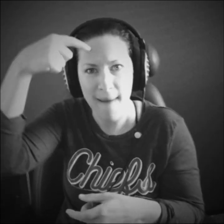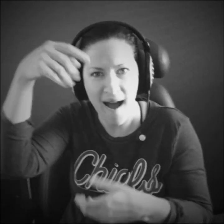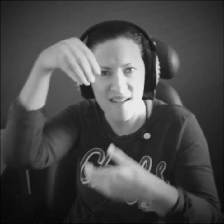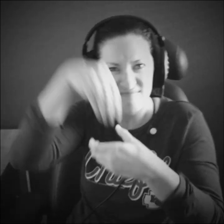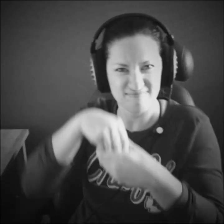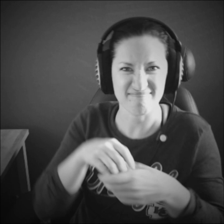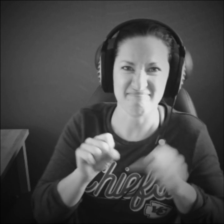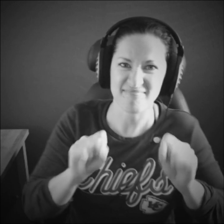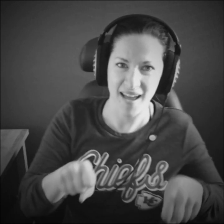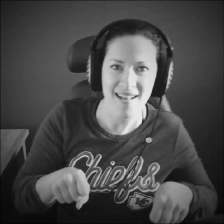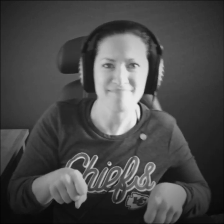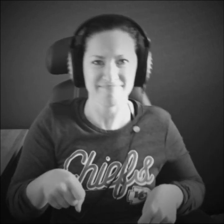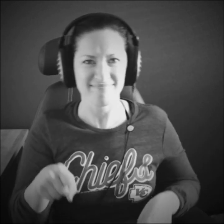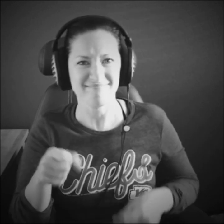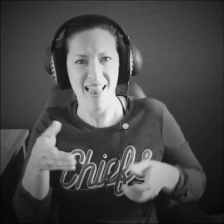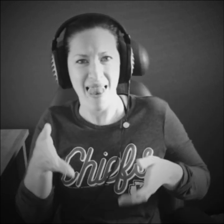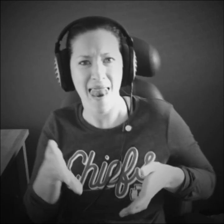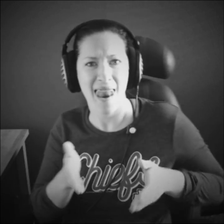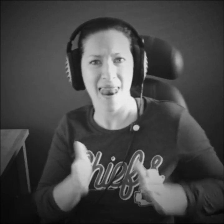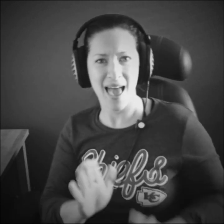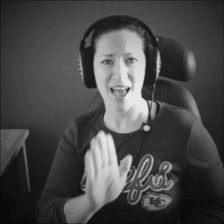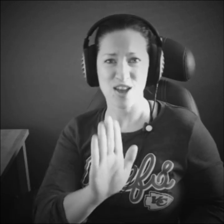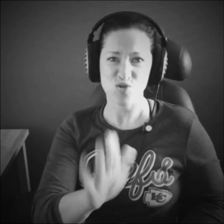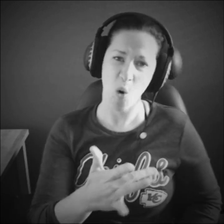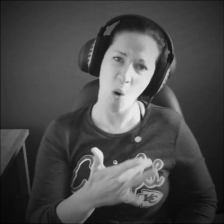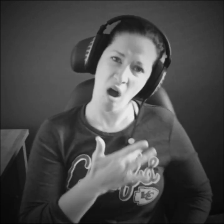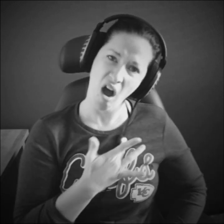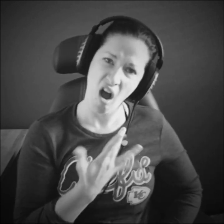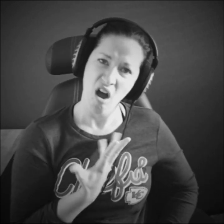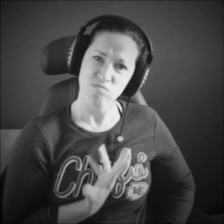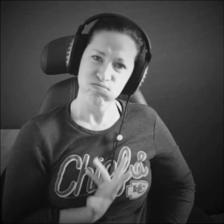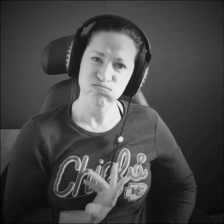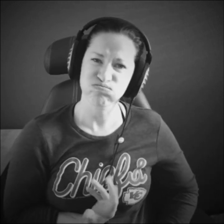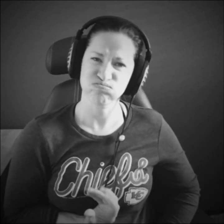it can let your lonely heart sink like a stone.